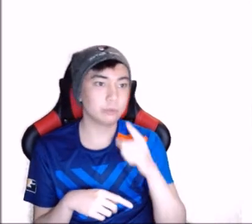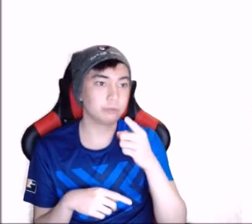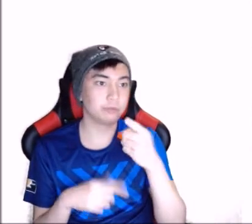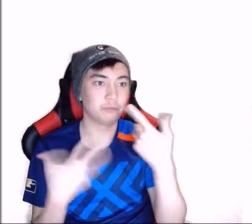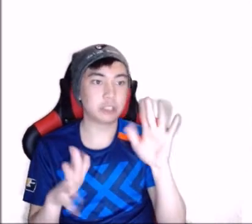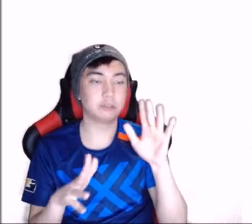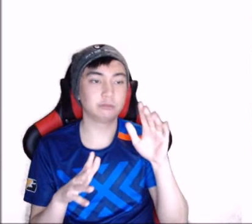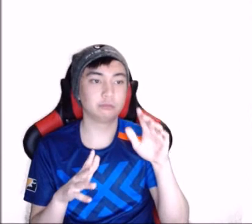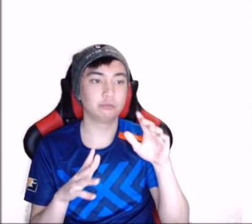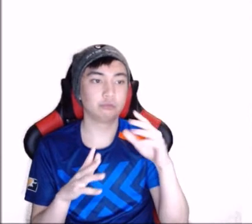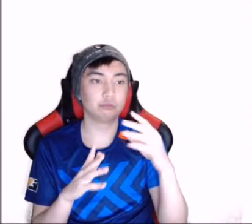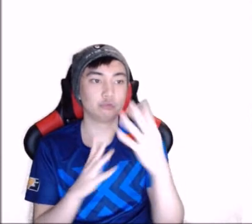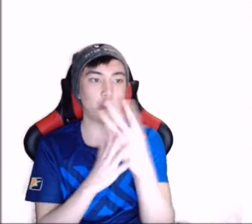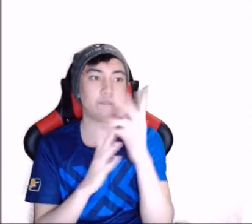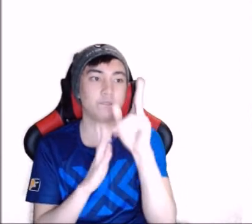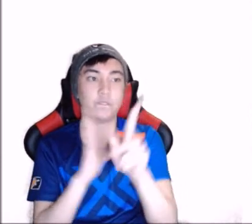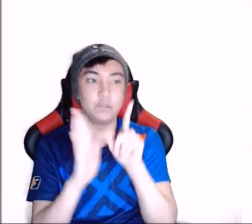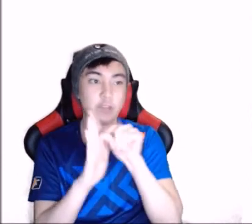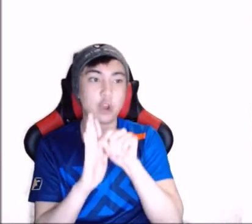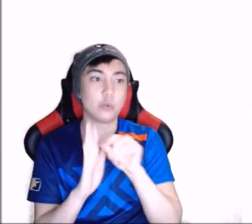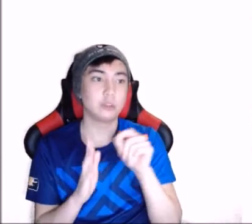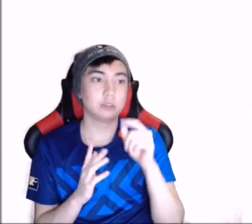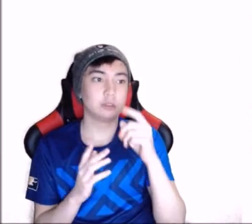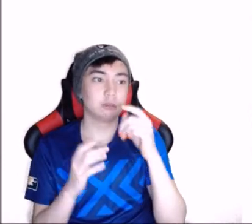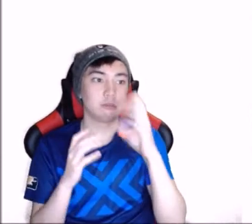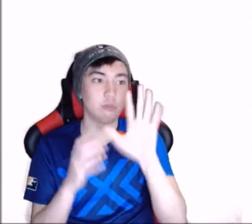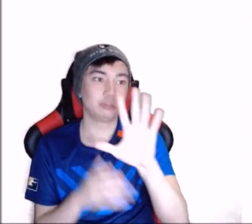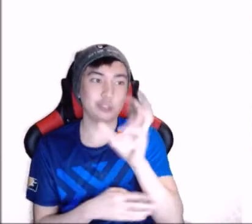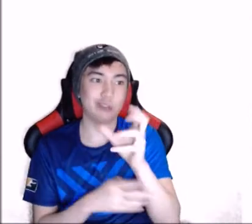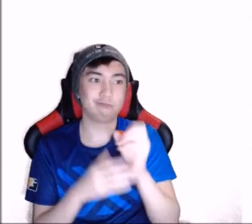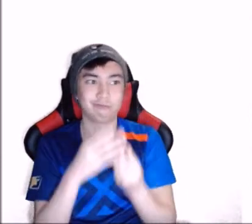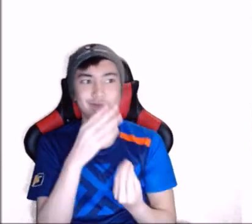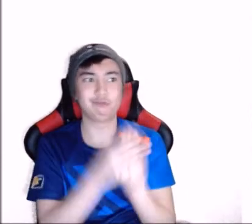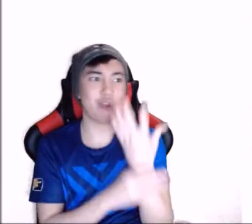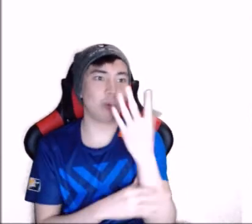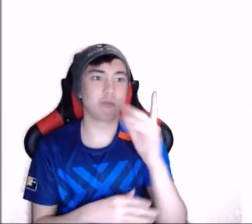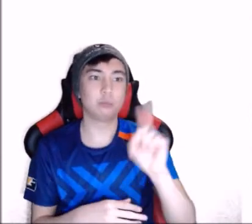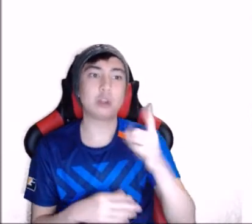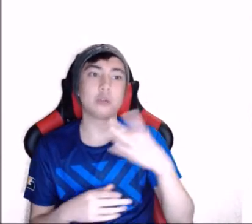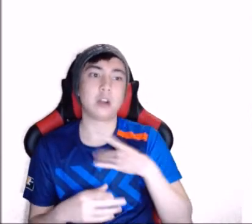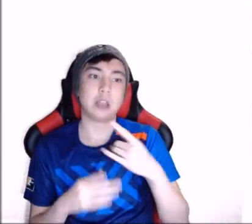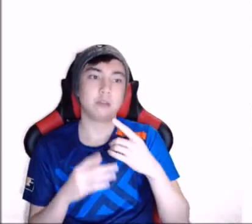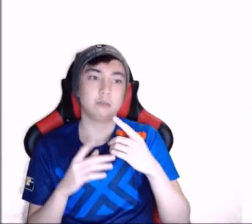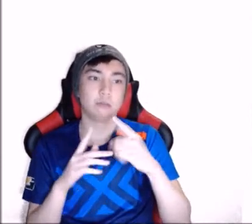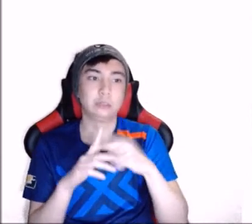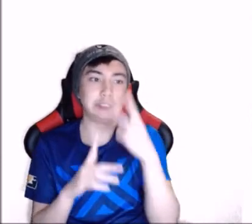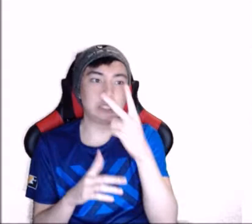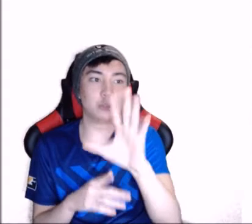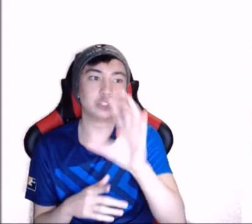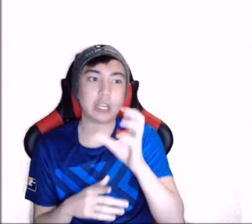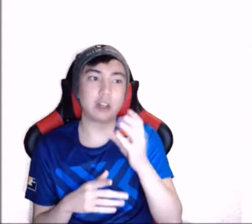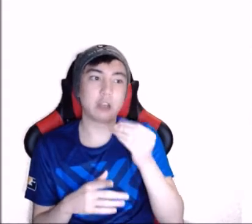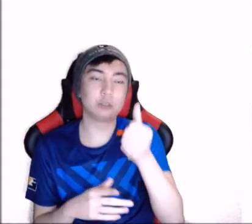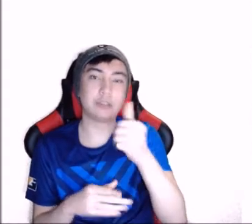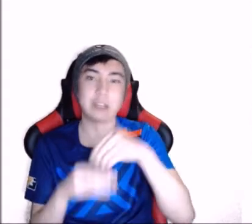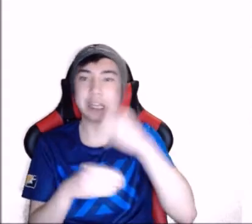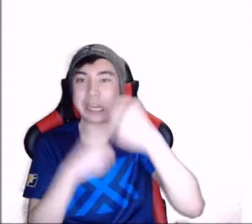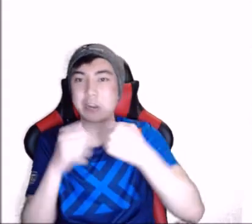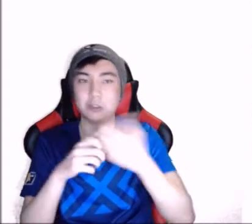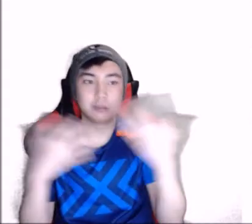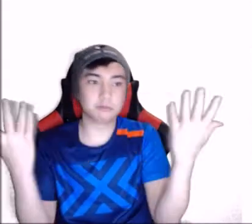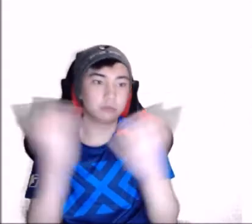You've started recording videos and your channel is growing - where would you like to see your channel and yourself in a year?